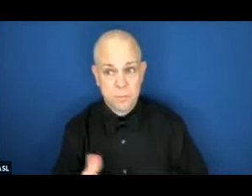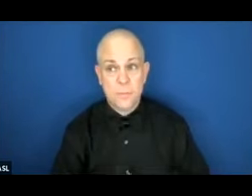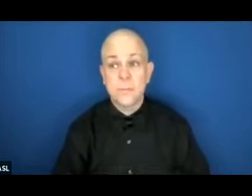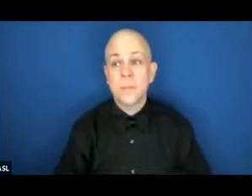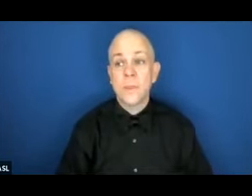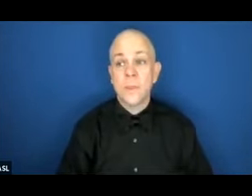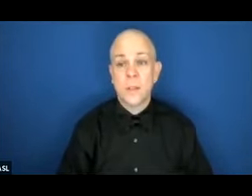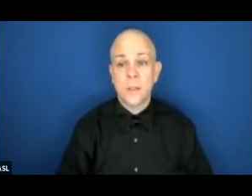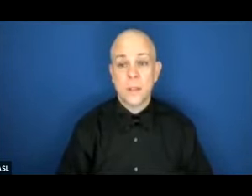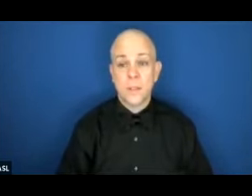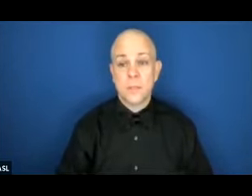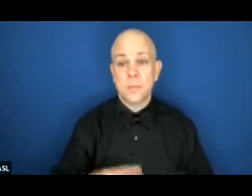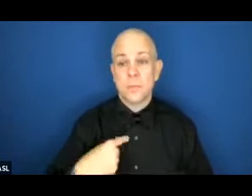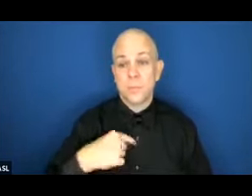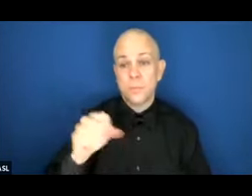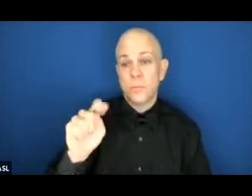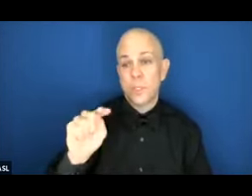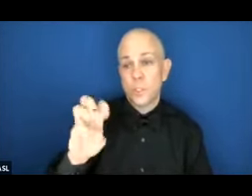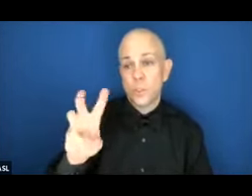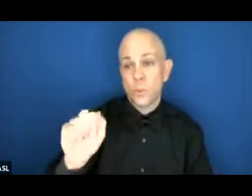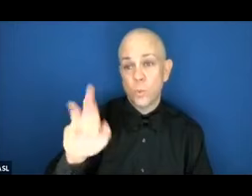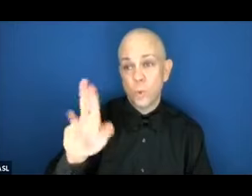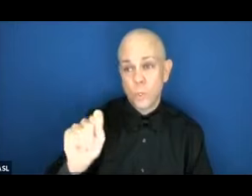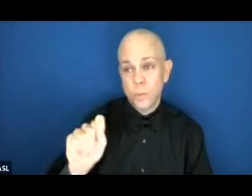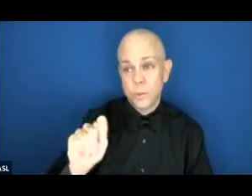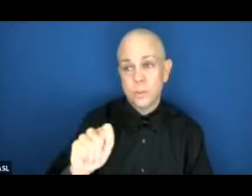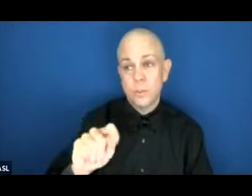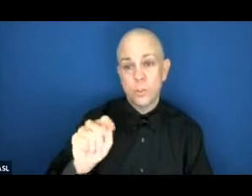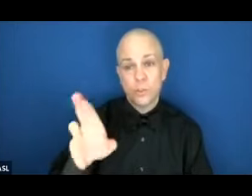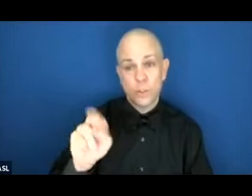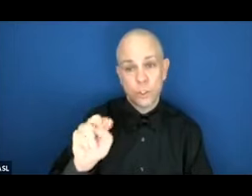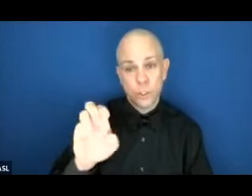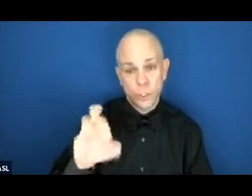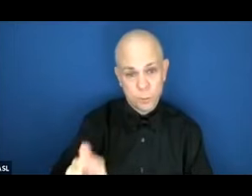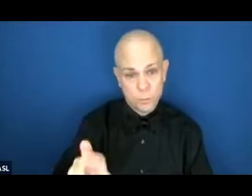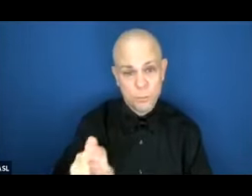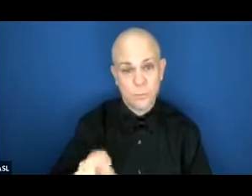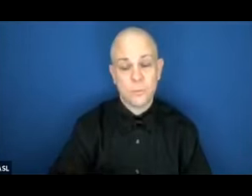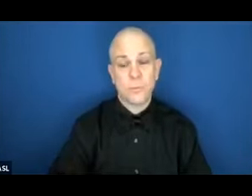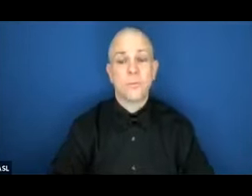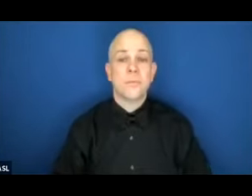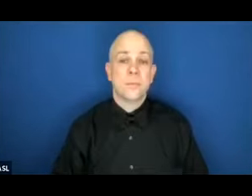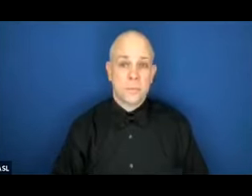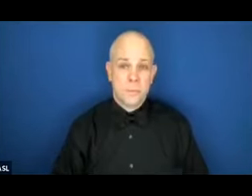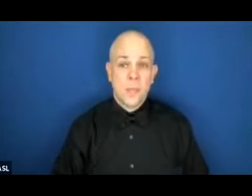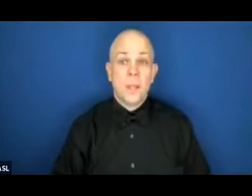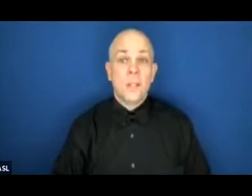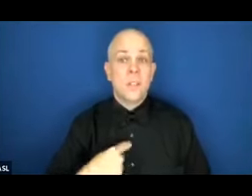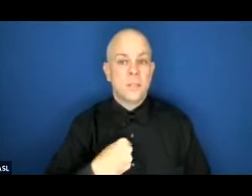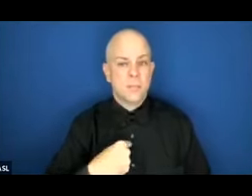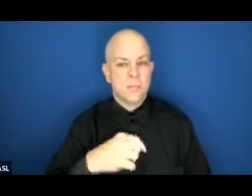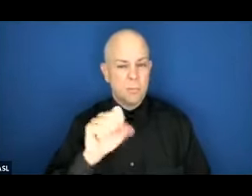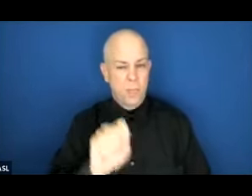behavior analyst for the southwest team one as a fire behavior analyst what i do is i predict what the fire is going to do, where it's